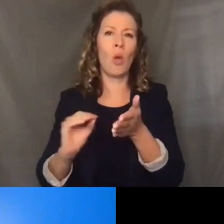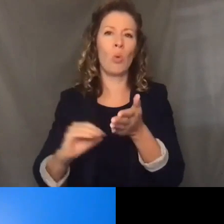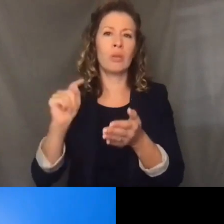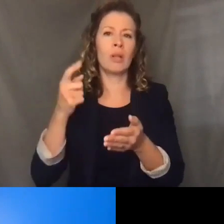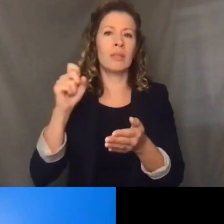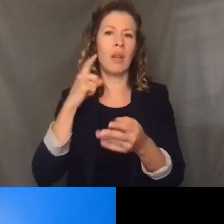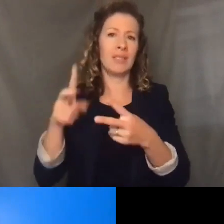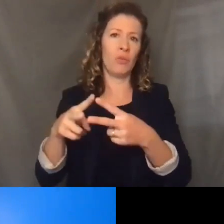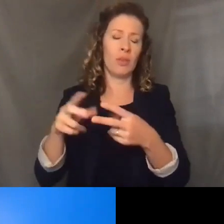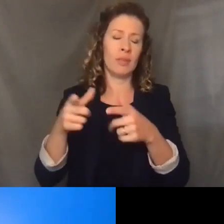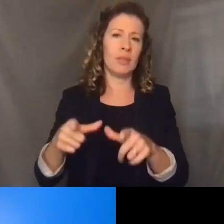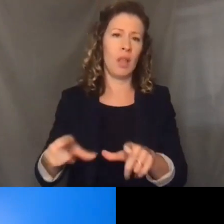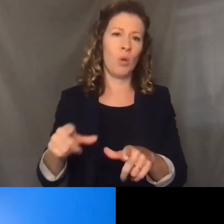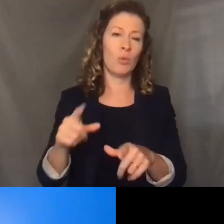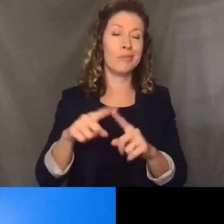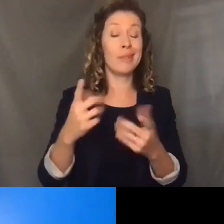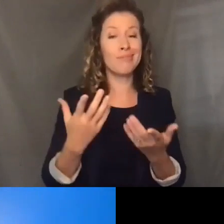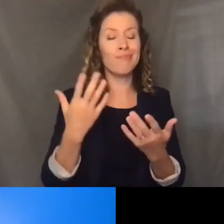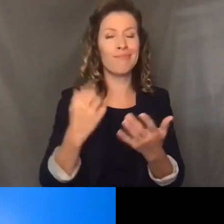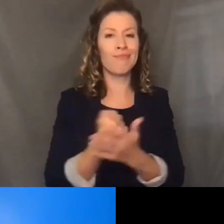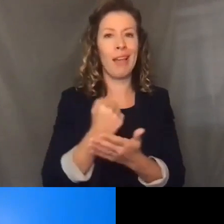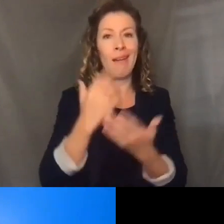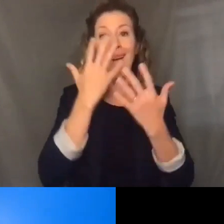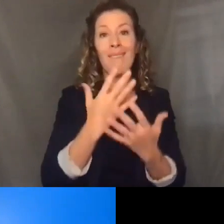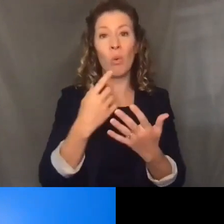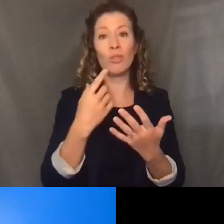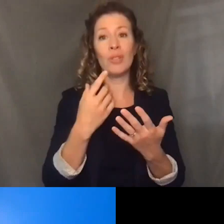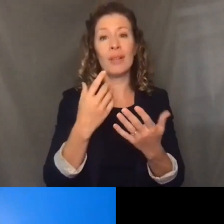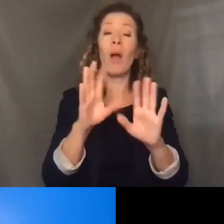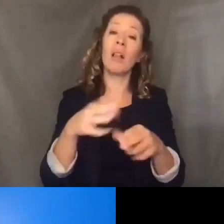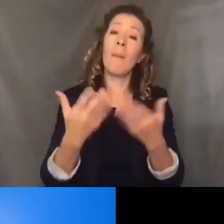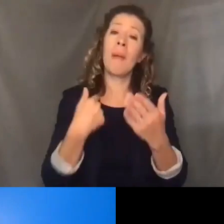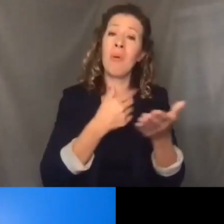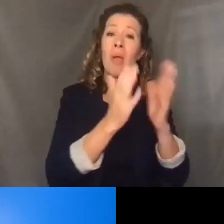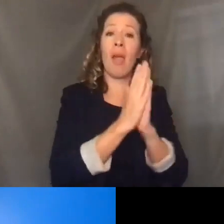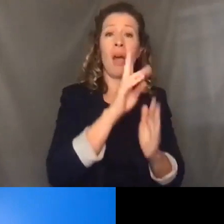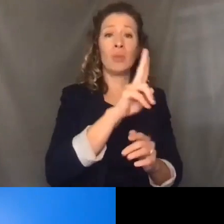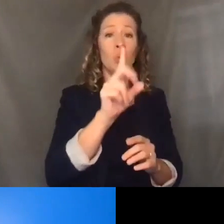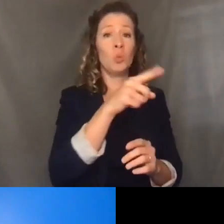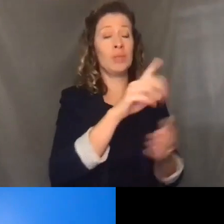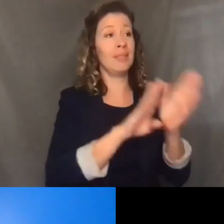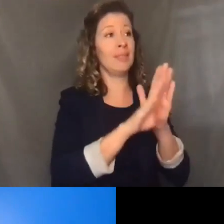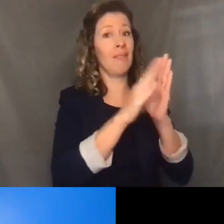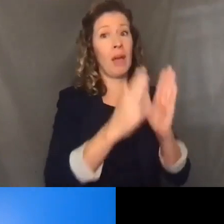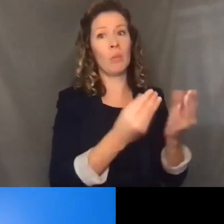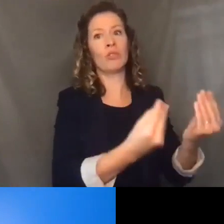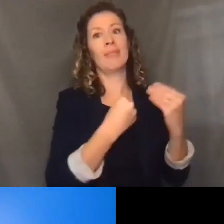but unfortunately we have time or maybe we can ask ud developers to give us this so